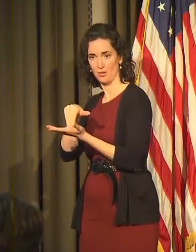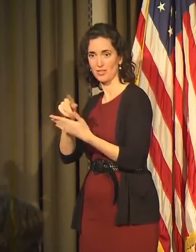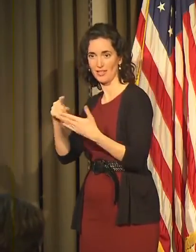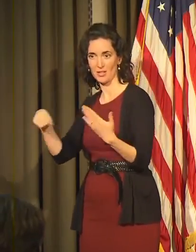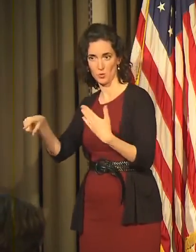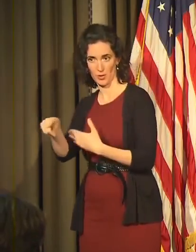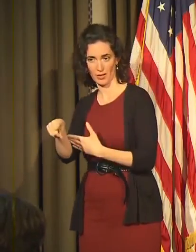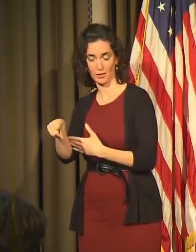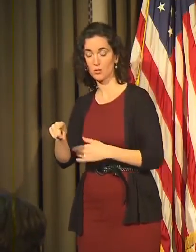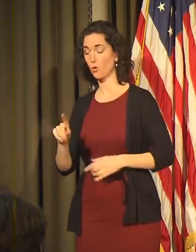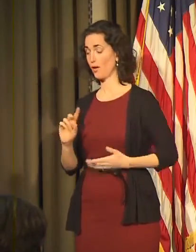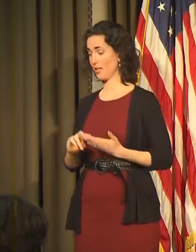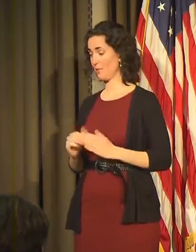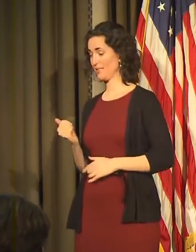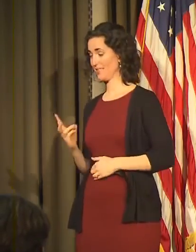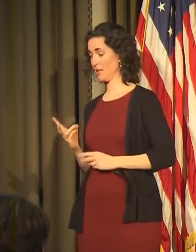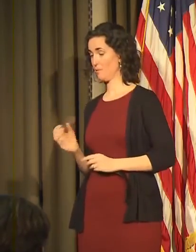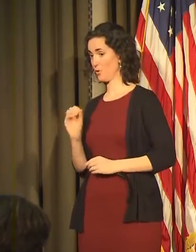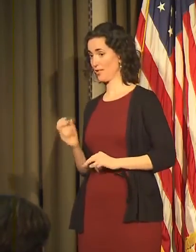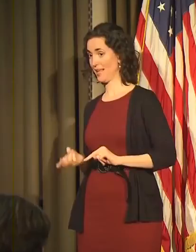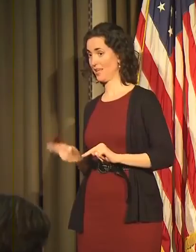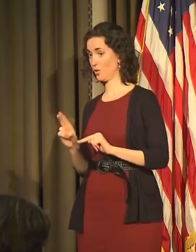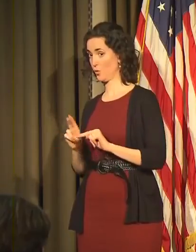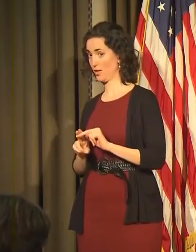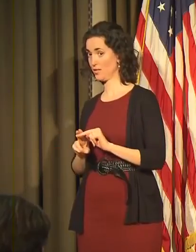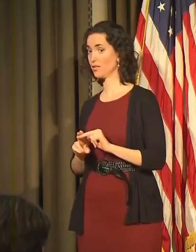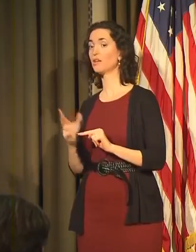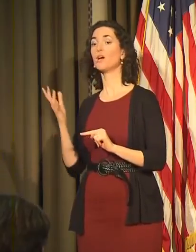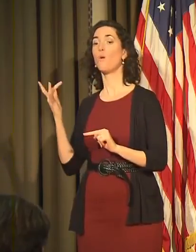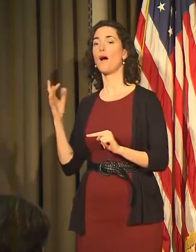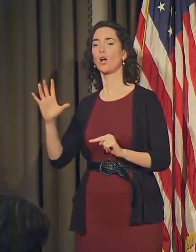WE WILL GET OVER 67,000 DOSES FOR NEXT WEEK.